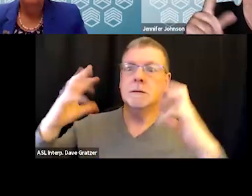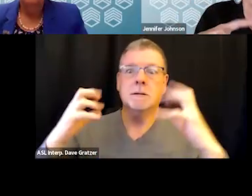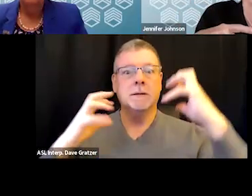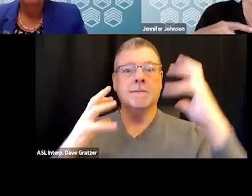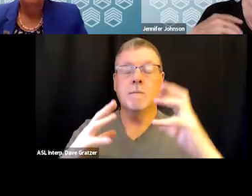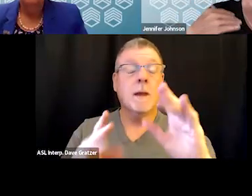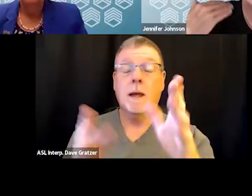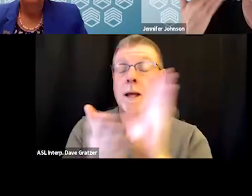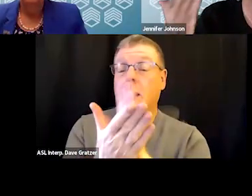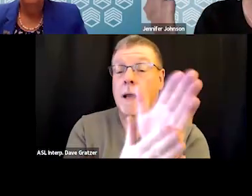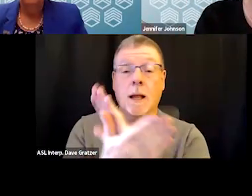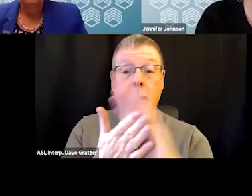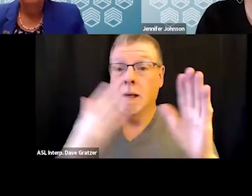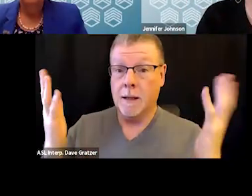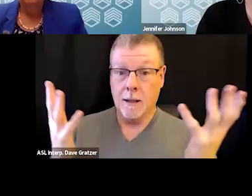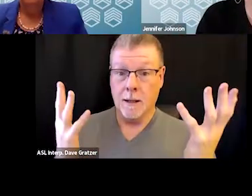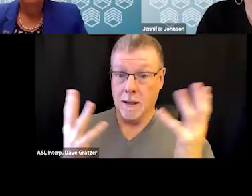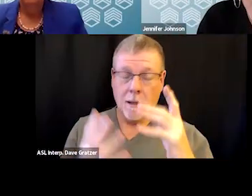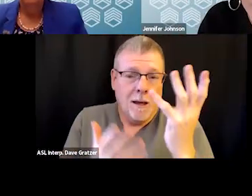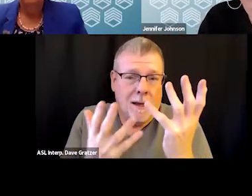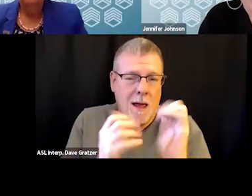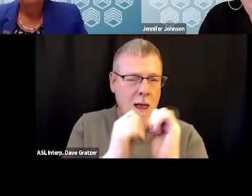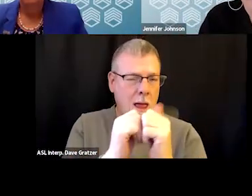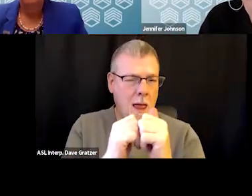Grooming, what, what do they, how do they present?